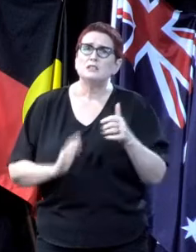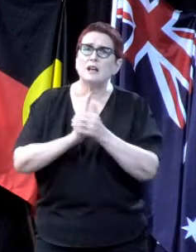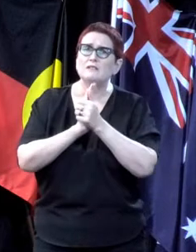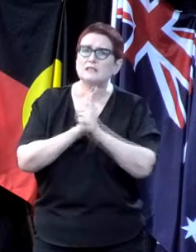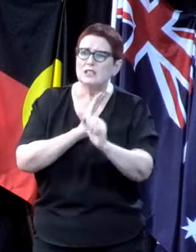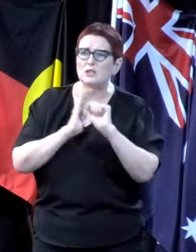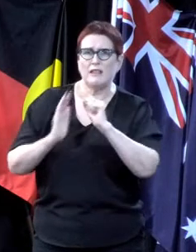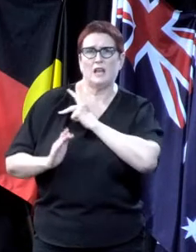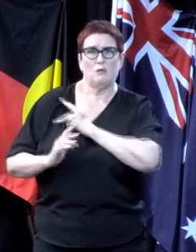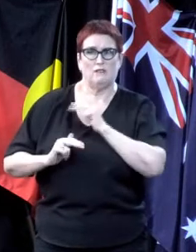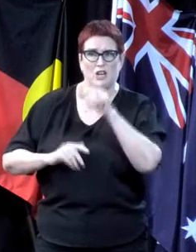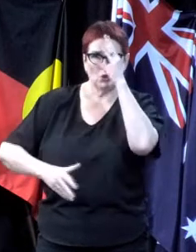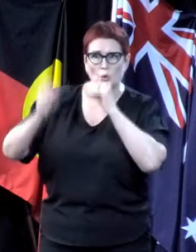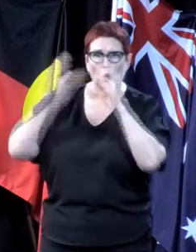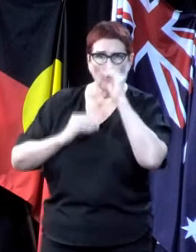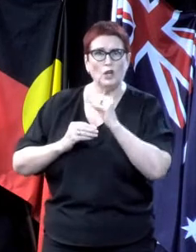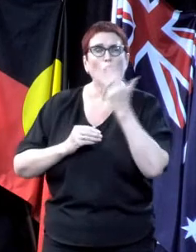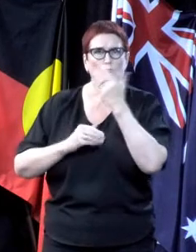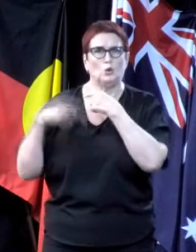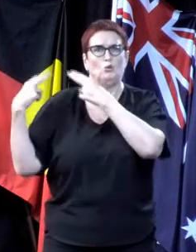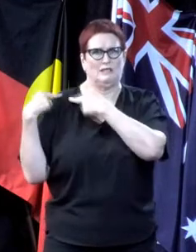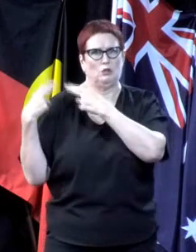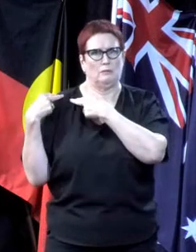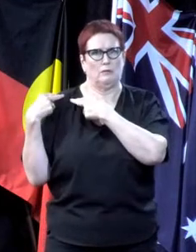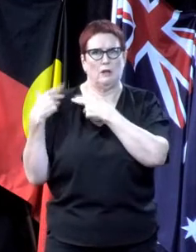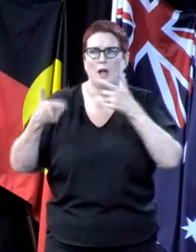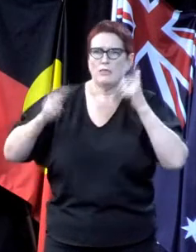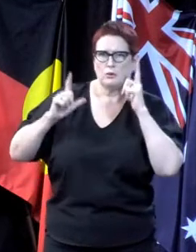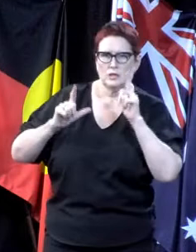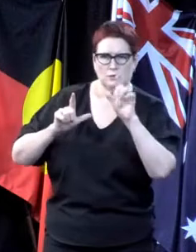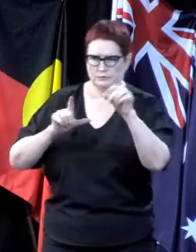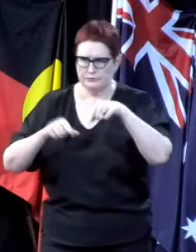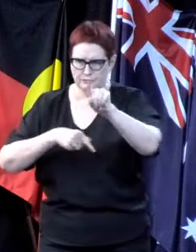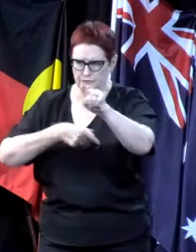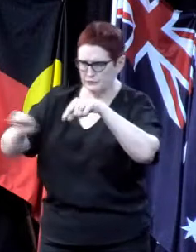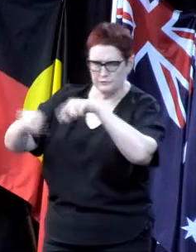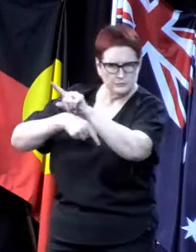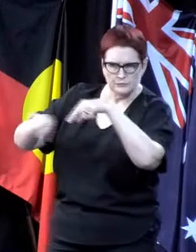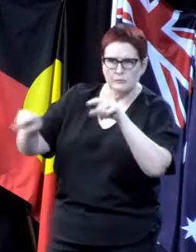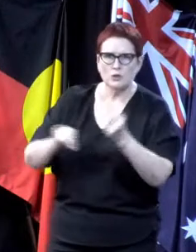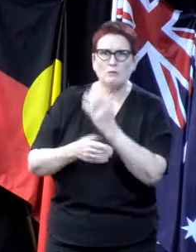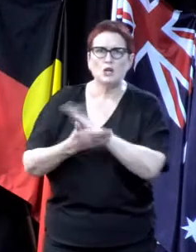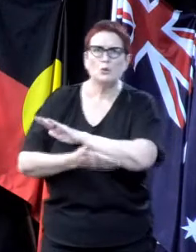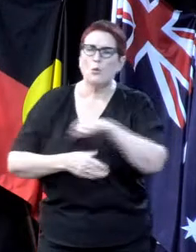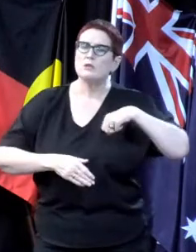is the responsibility of the school and the principal to ensure that staff have the capability to fulfill the roles